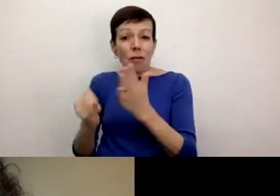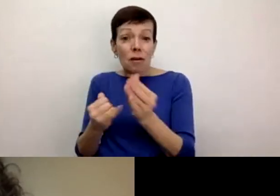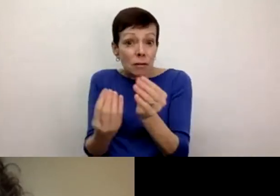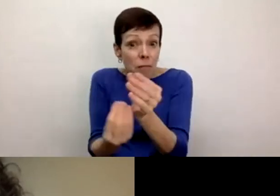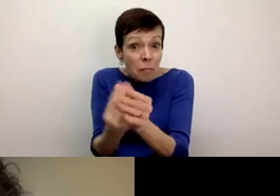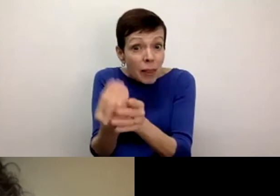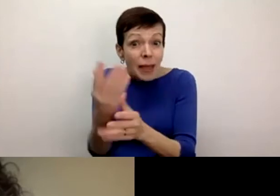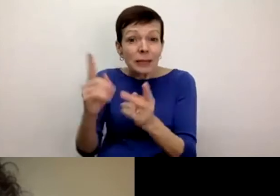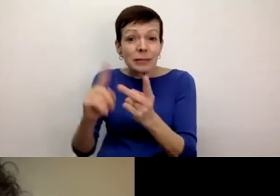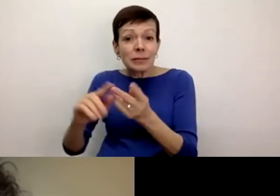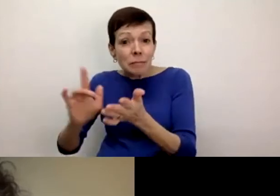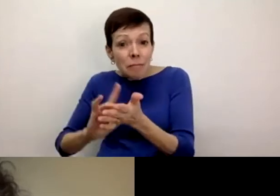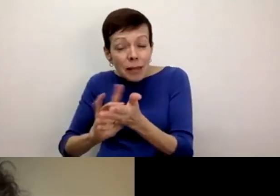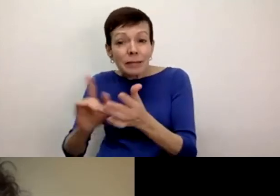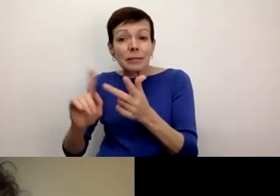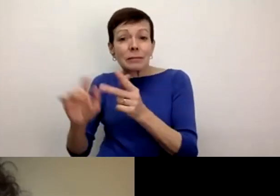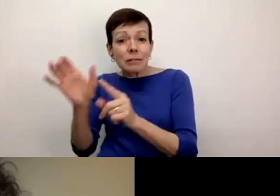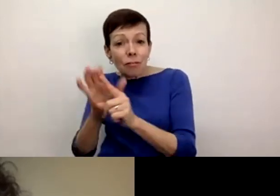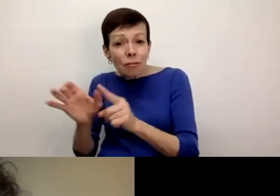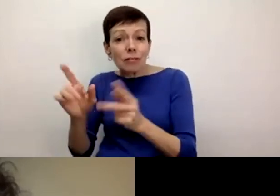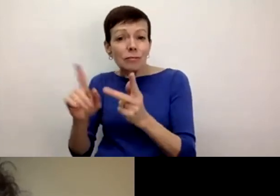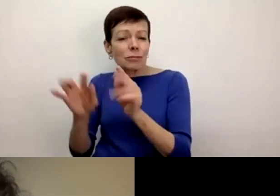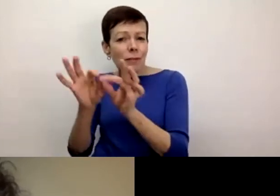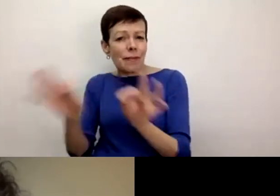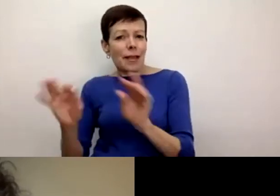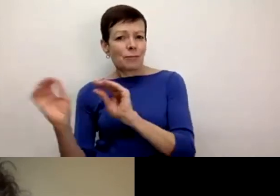to pass that knowledge on to future generations.